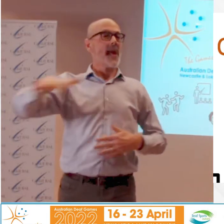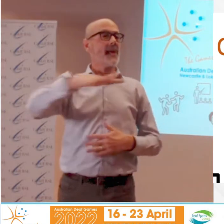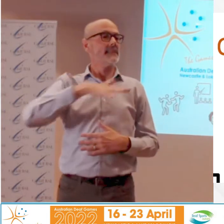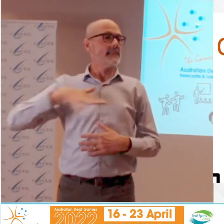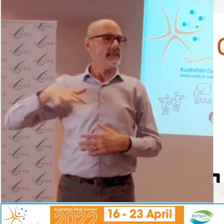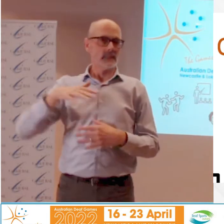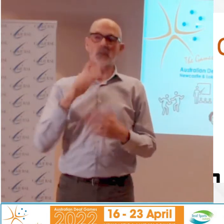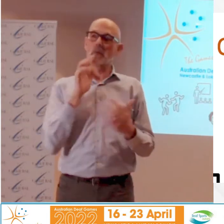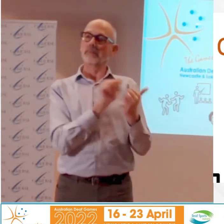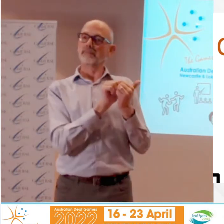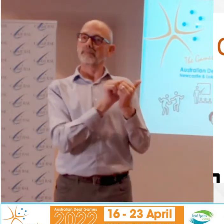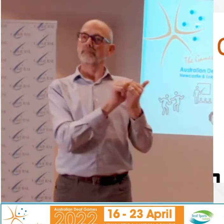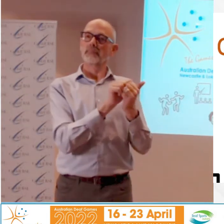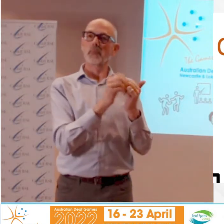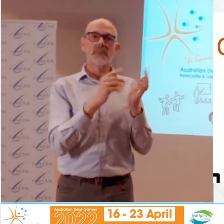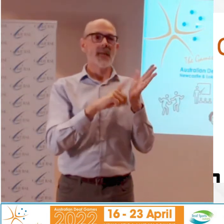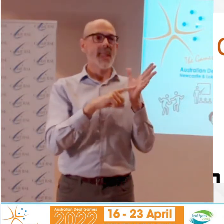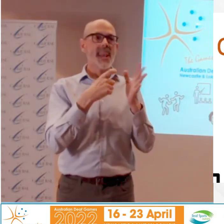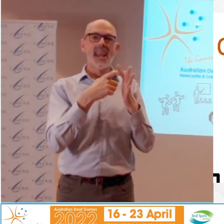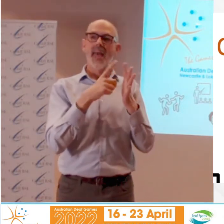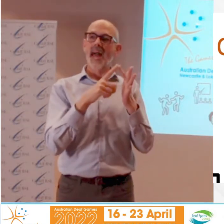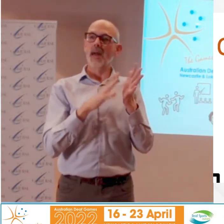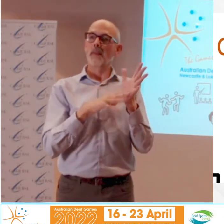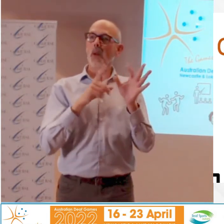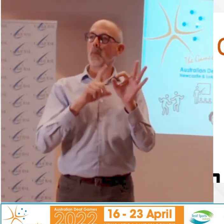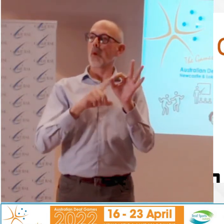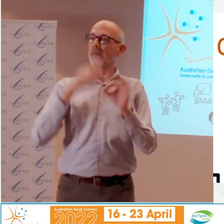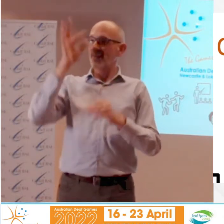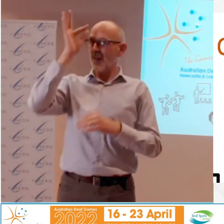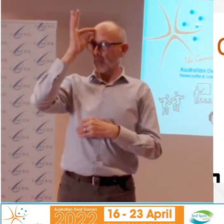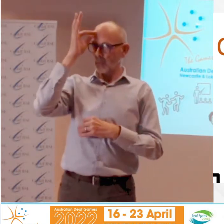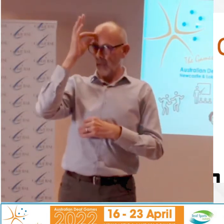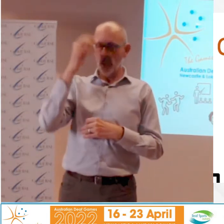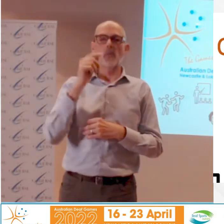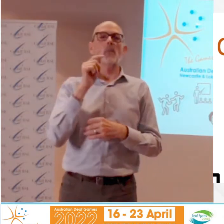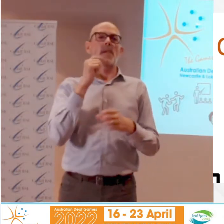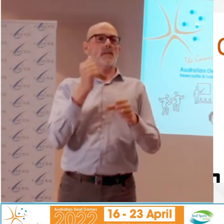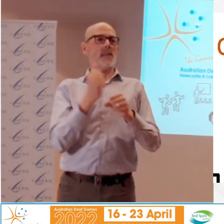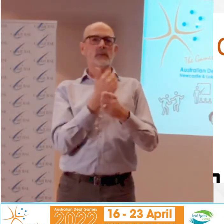will be in an open space we're going to be working with Lake Macquarie council